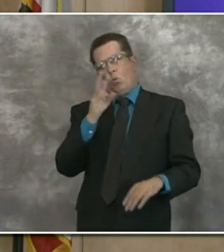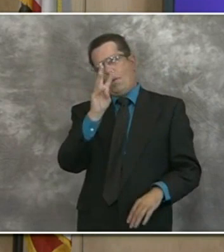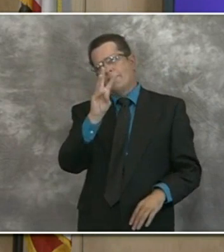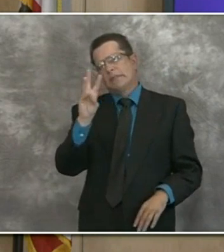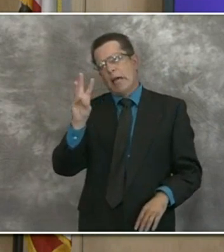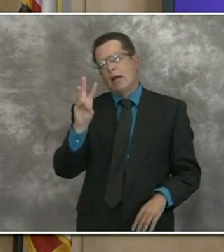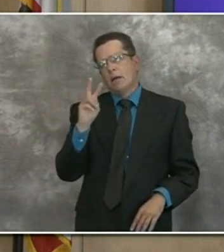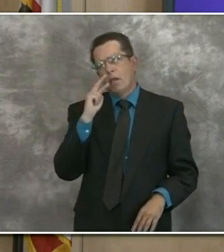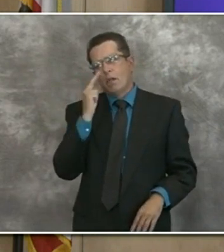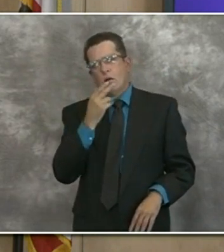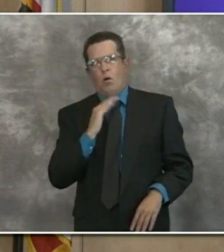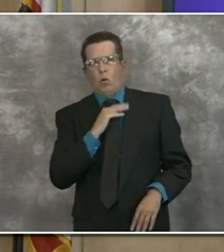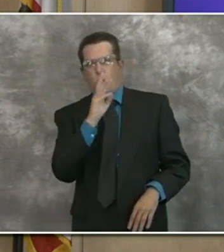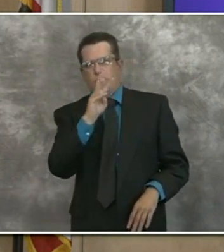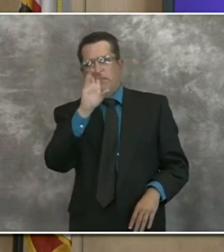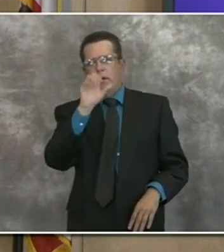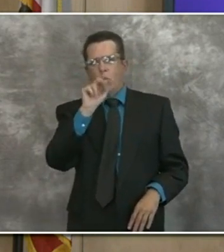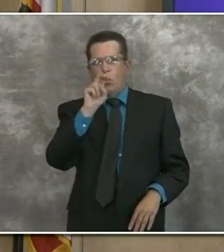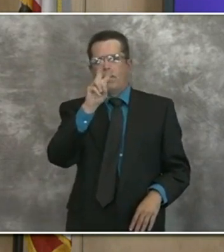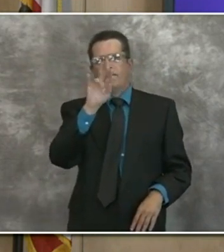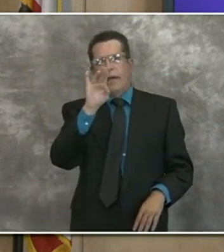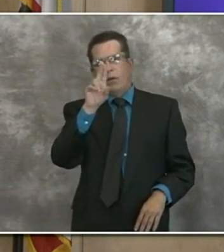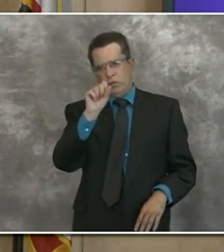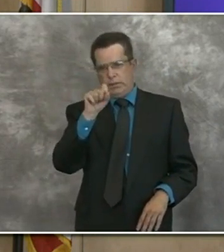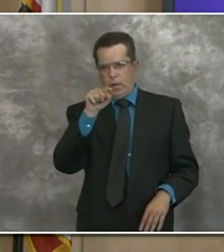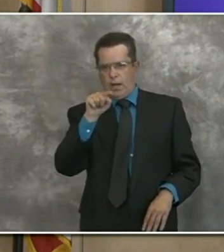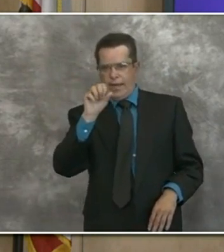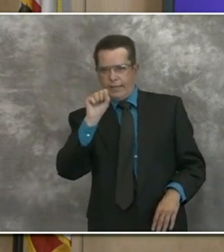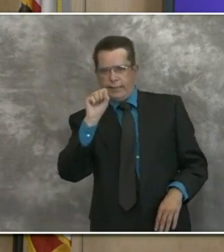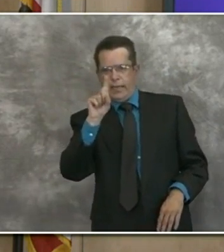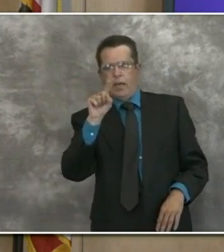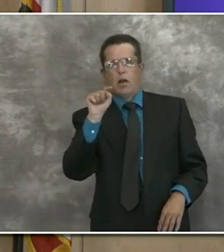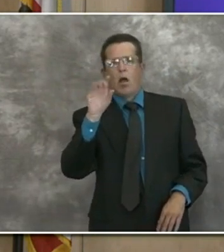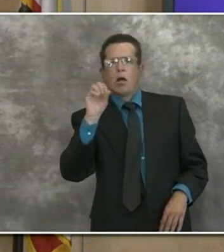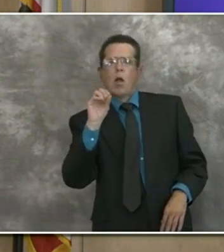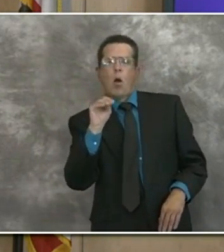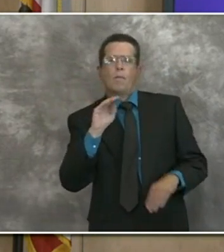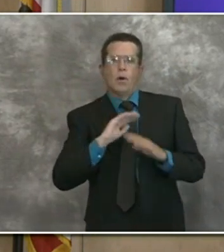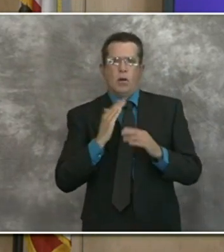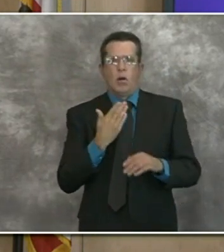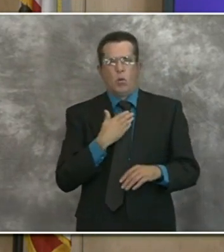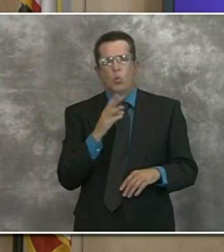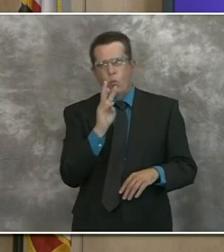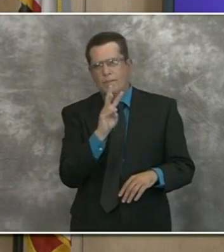OPEN AS EARLY AS FRIDAY MORNING. AND WALK YOU THROUGH GRAPHICALLY WHERE YOU CAN FIND THIS INFORMATION ON OUR WEBSITE. SO IF YOU GO TO OUR